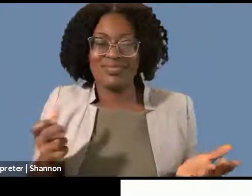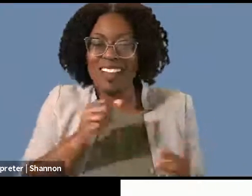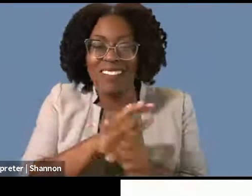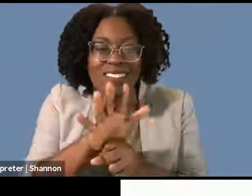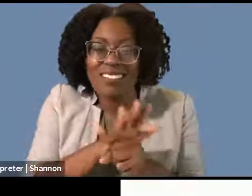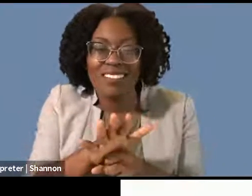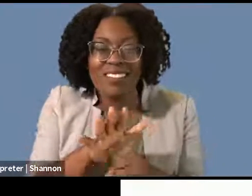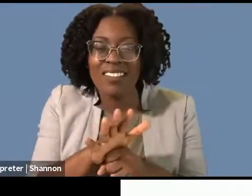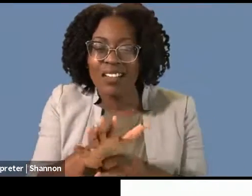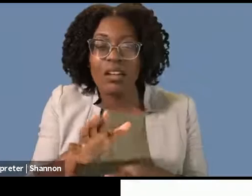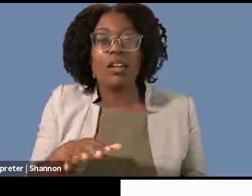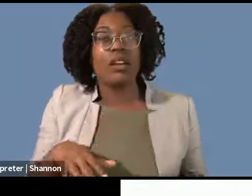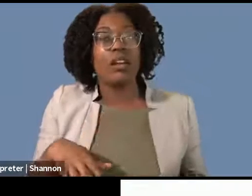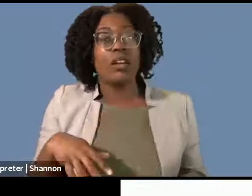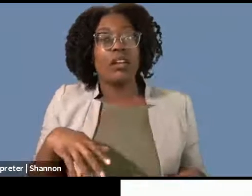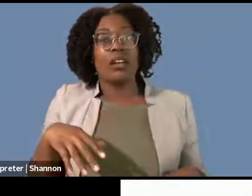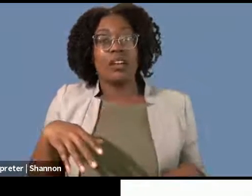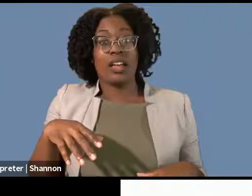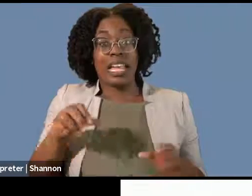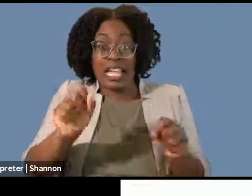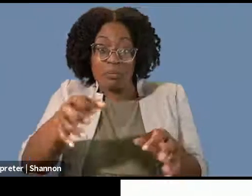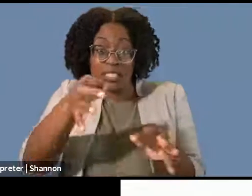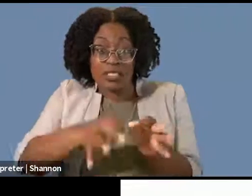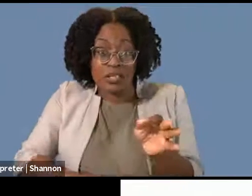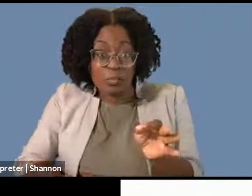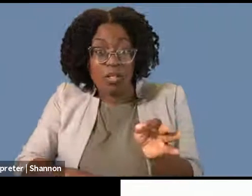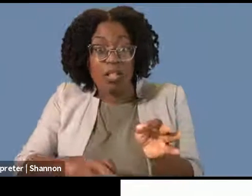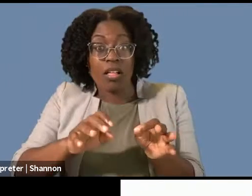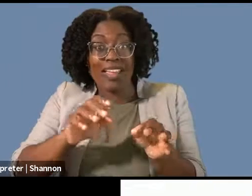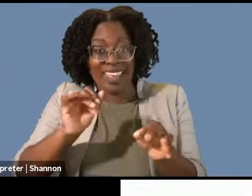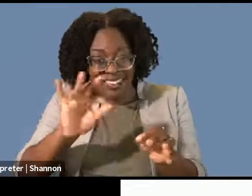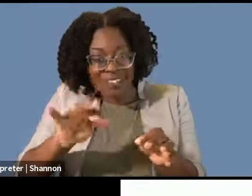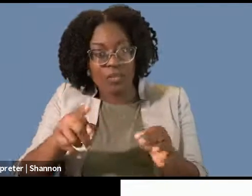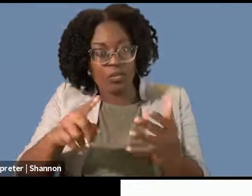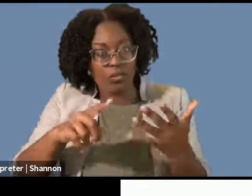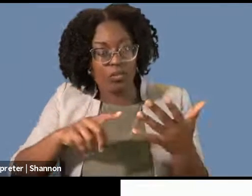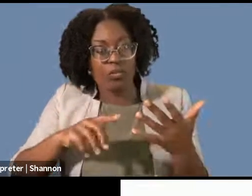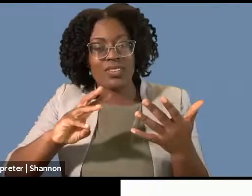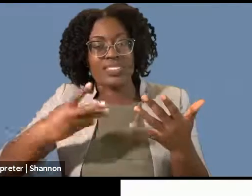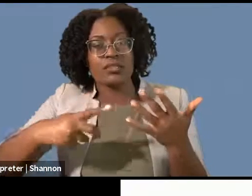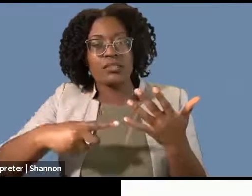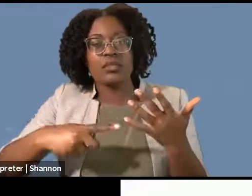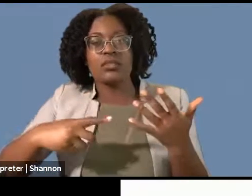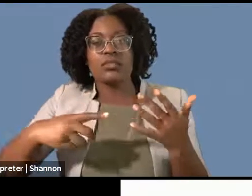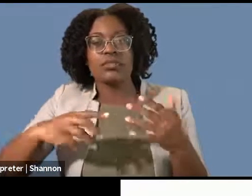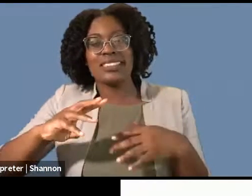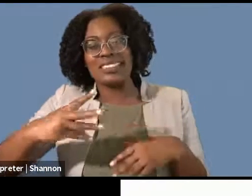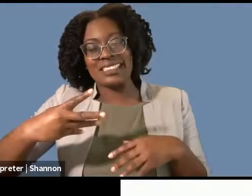the sixth step is creating change and building trust. The building trust component is really